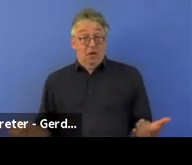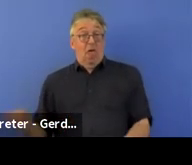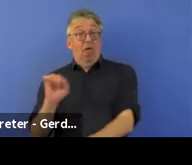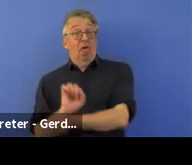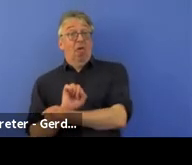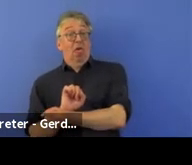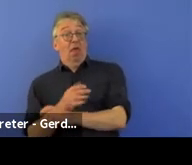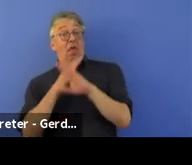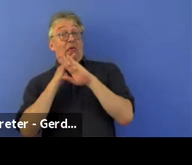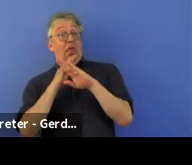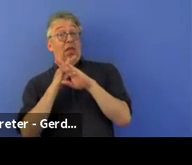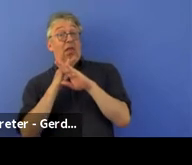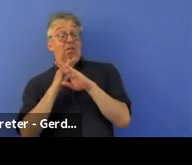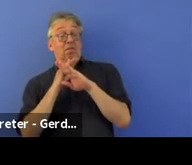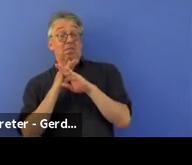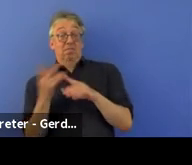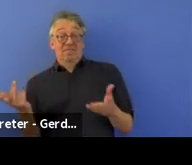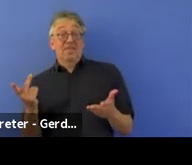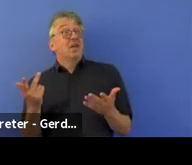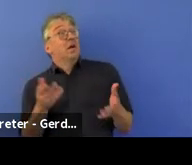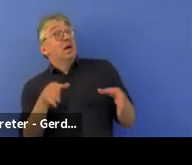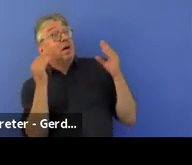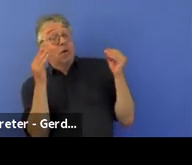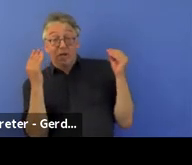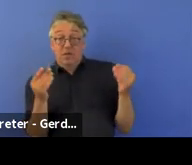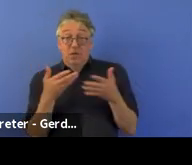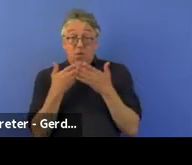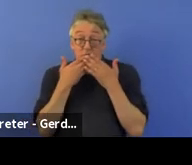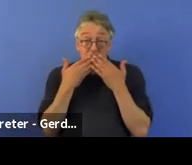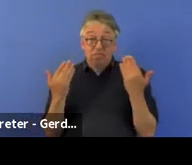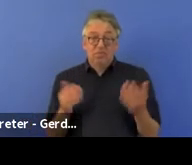given scholarships. They are made to work